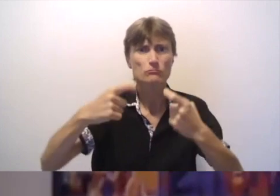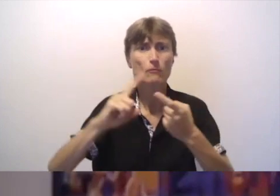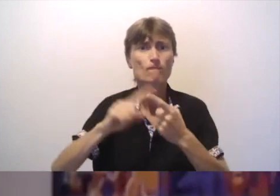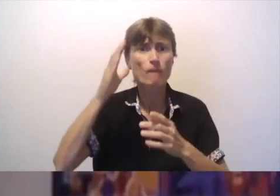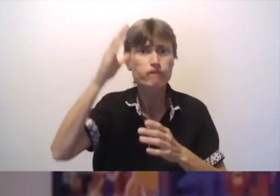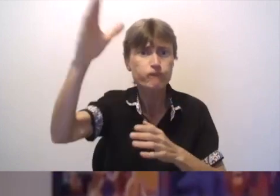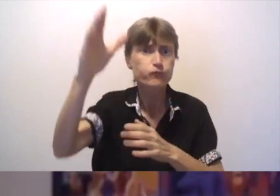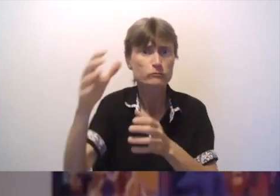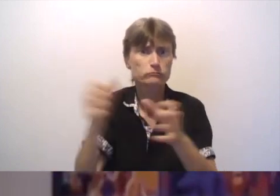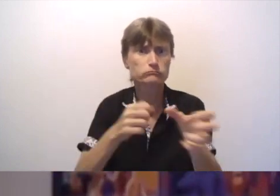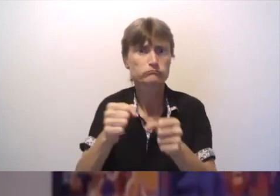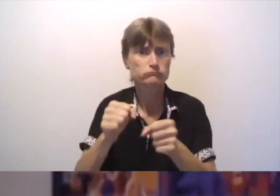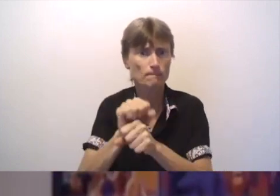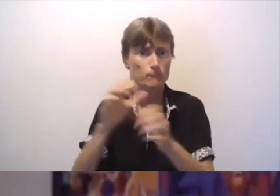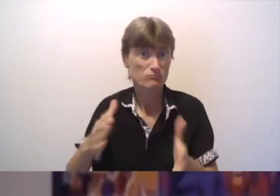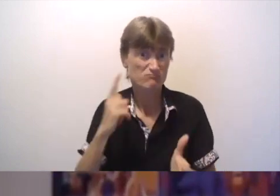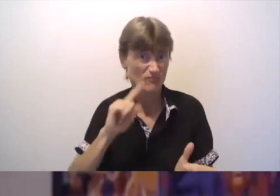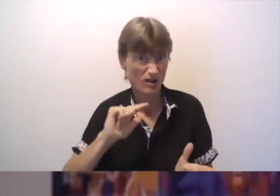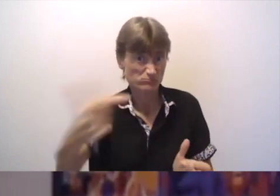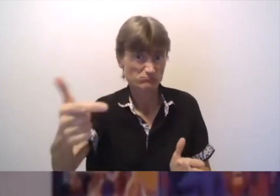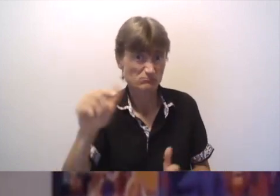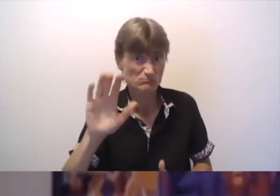perhaps that goes to barbara